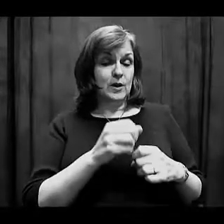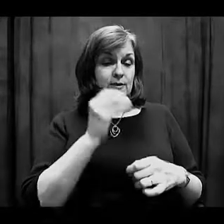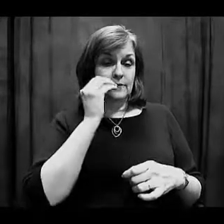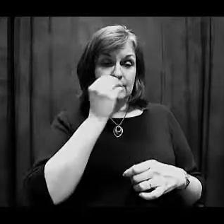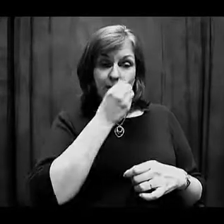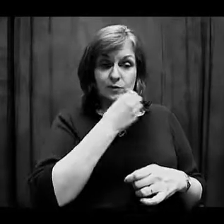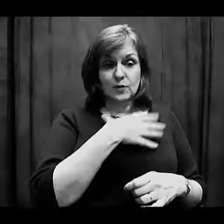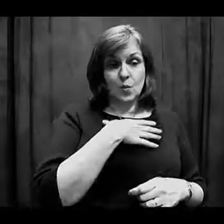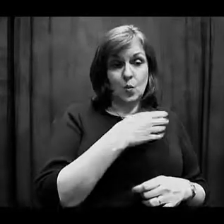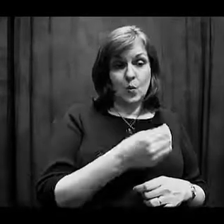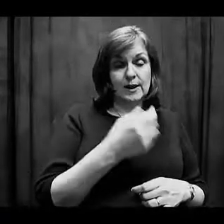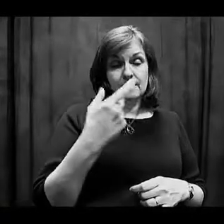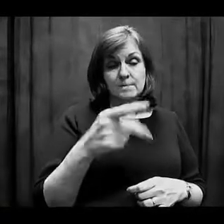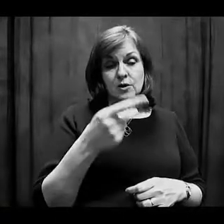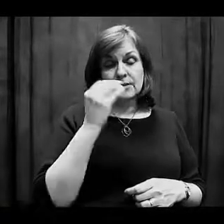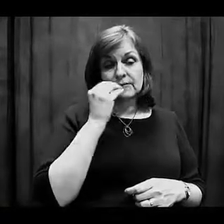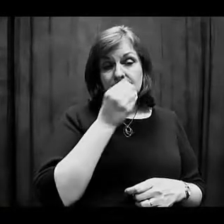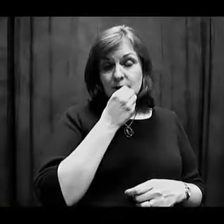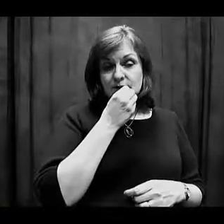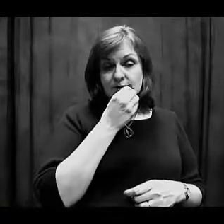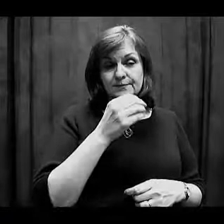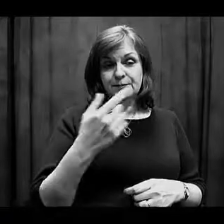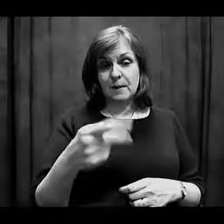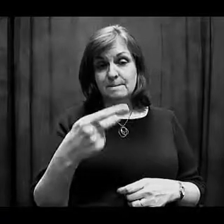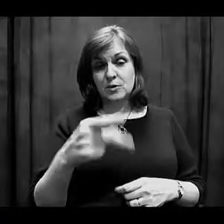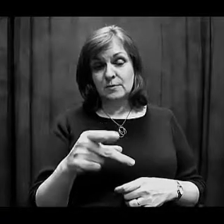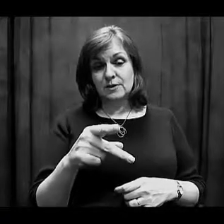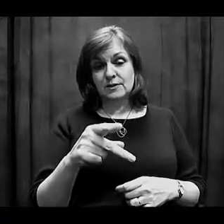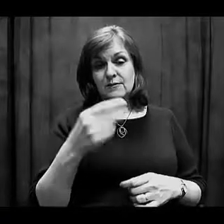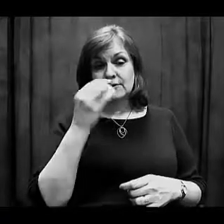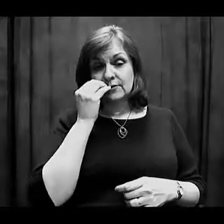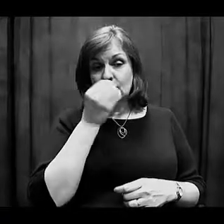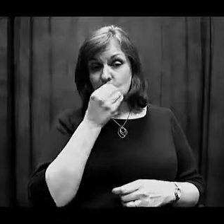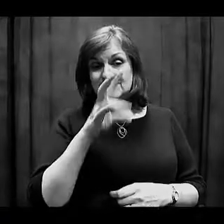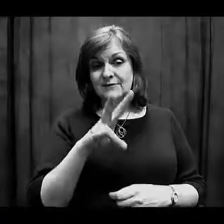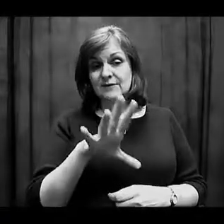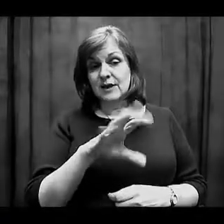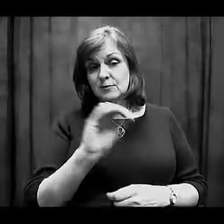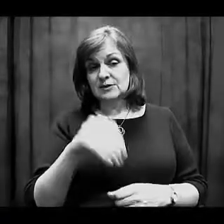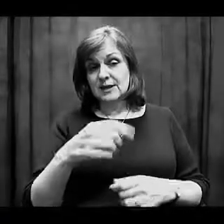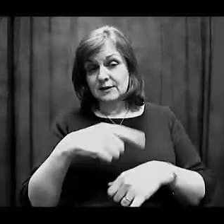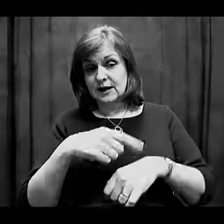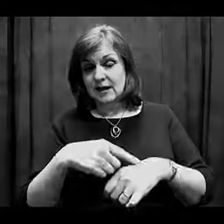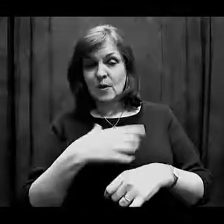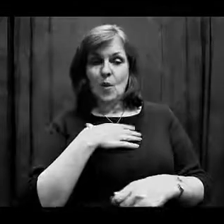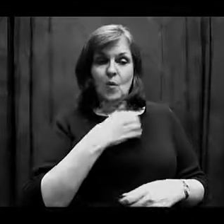he got purple flowers 75% of time he got white flowers